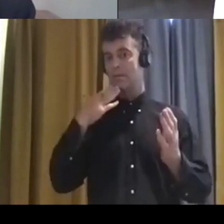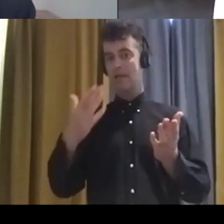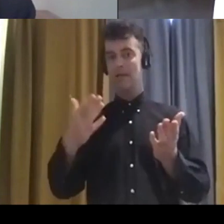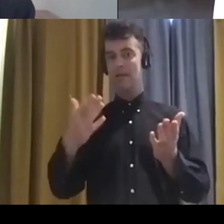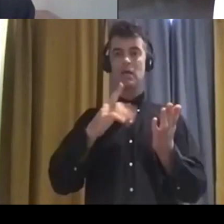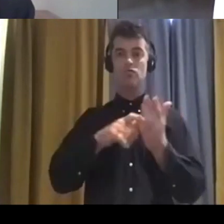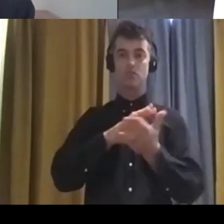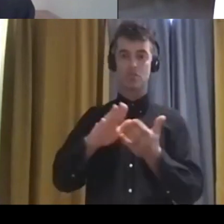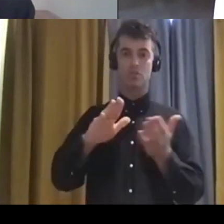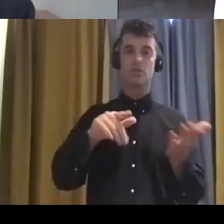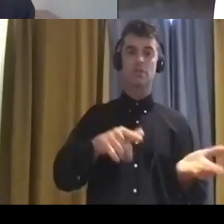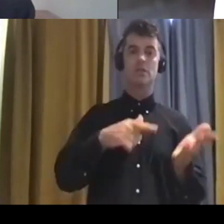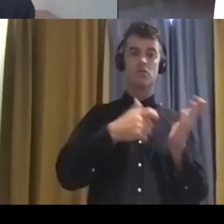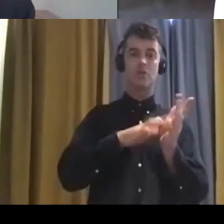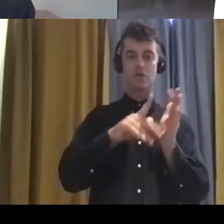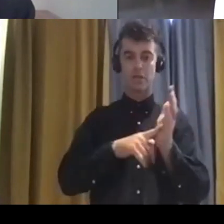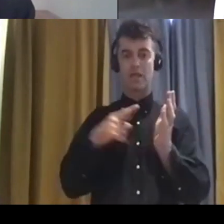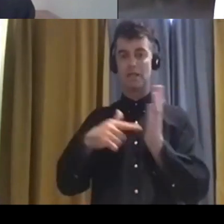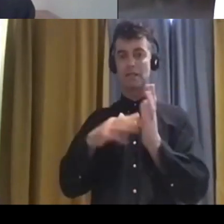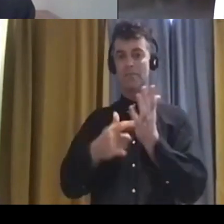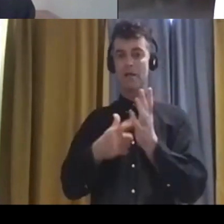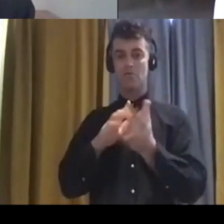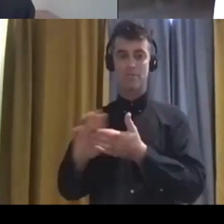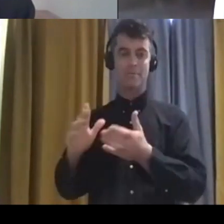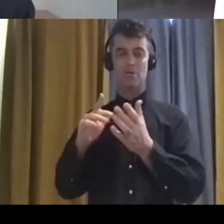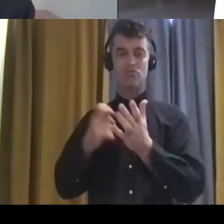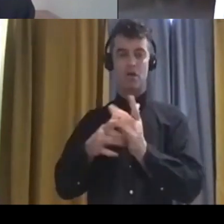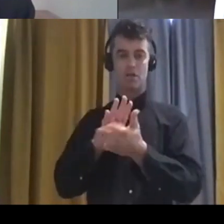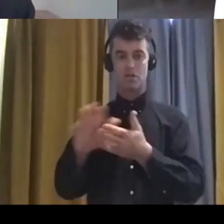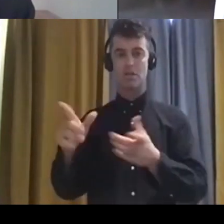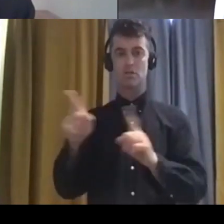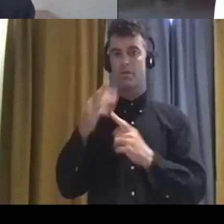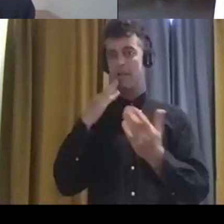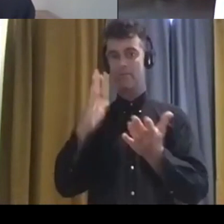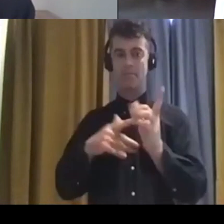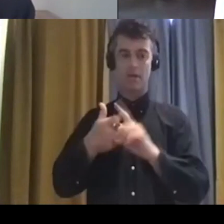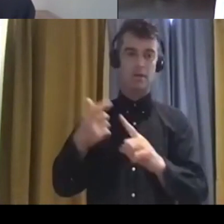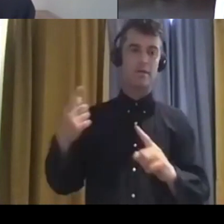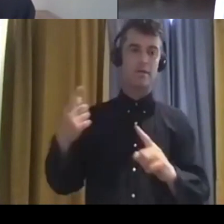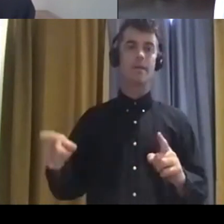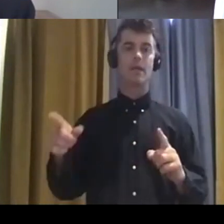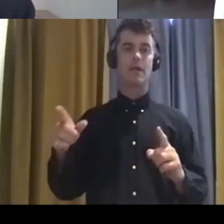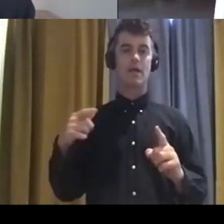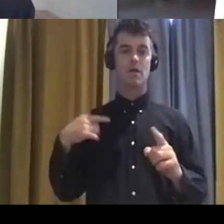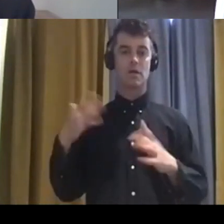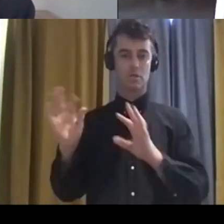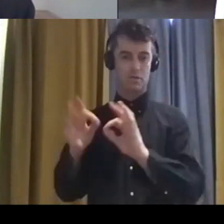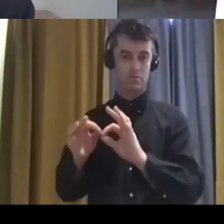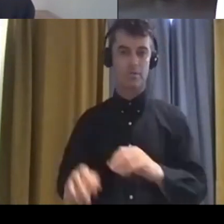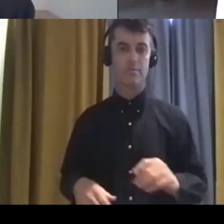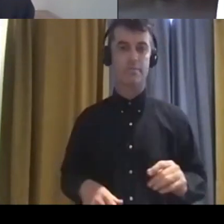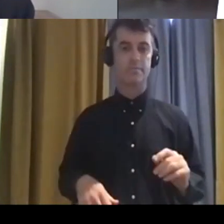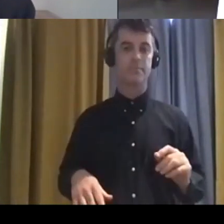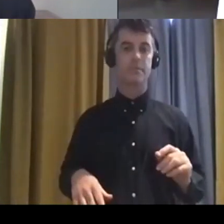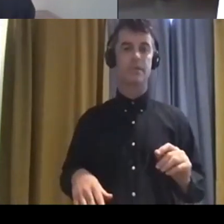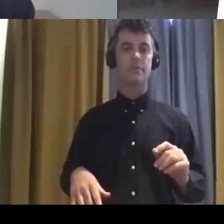Rich Donovan, Rachel Yang and Tamara Reinisch. Also thank you to Mark Sandon our Auslan interpreter.